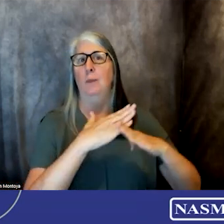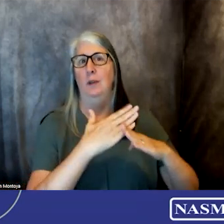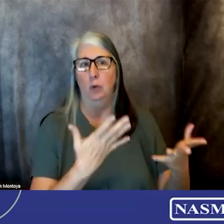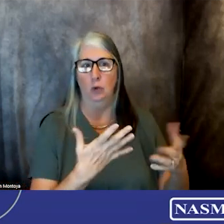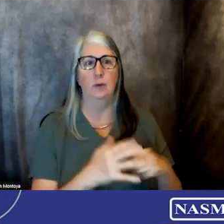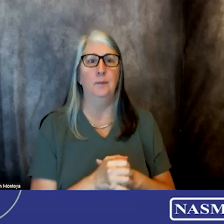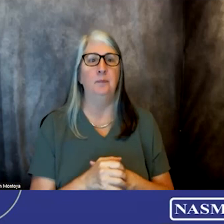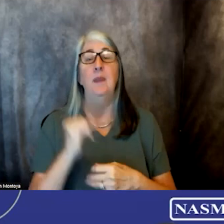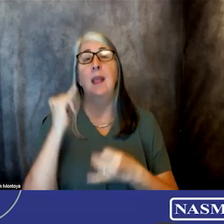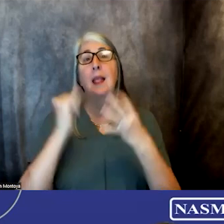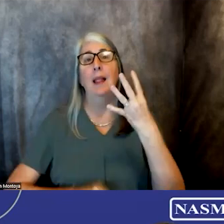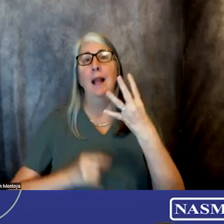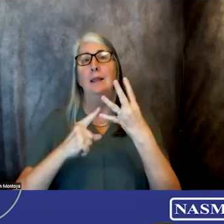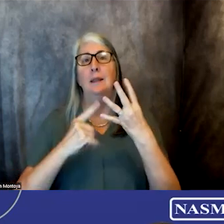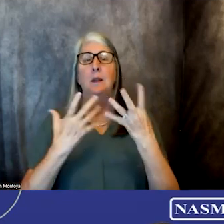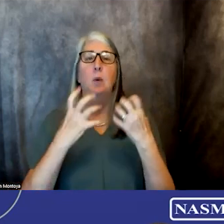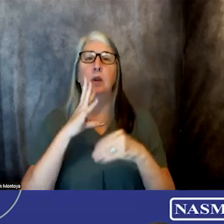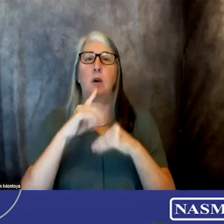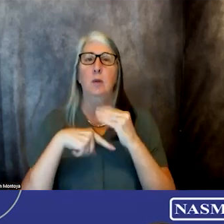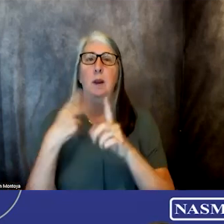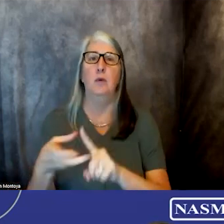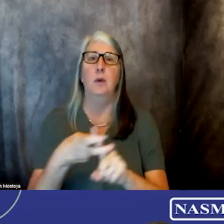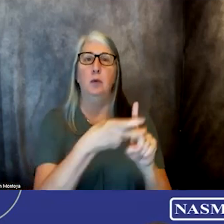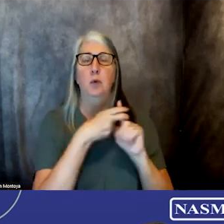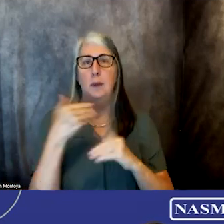LASTLY, I WANT TO TALK ABOUT THE RECRUITMENT PROCESS.